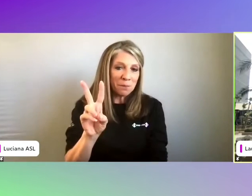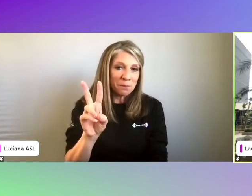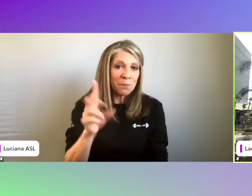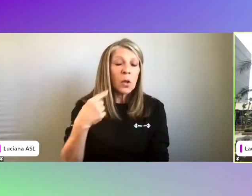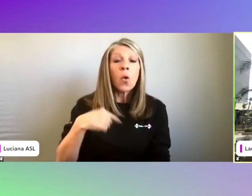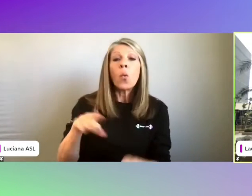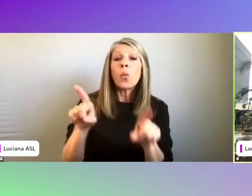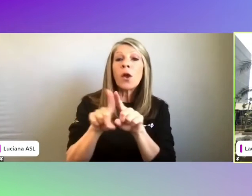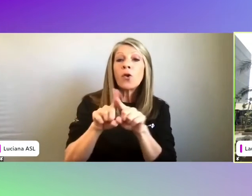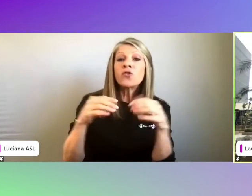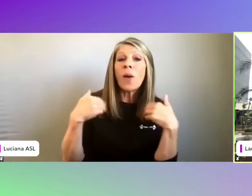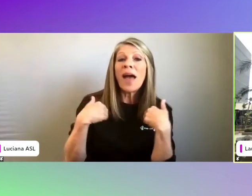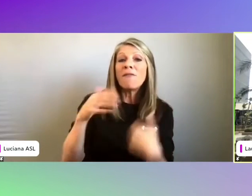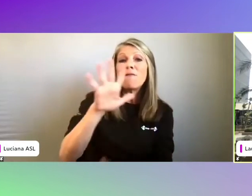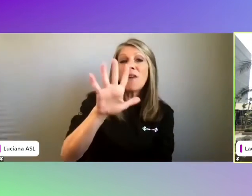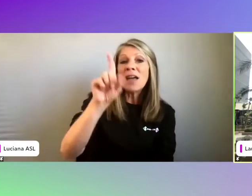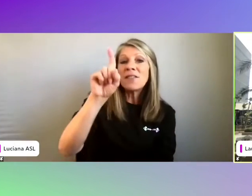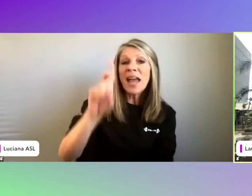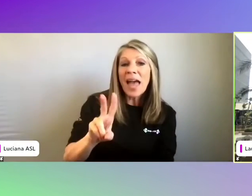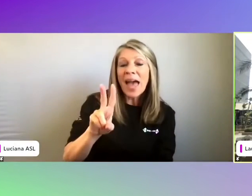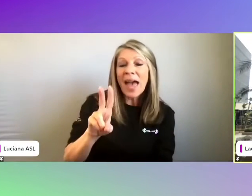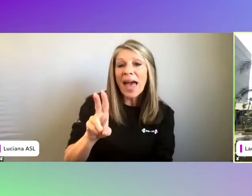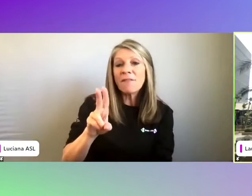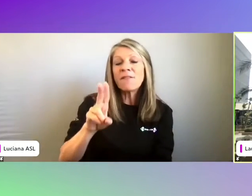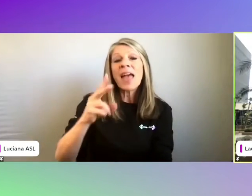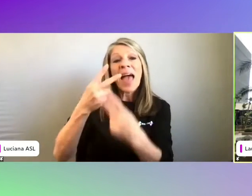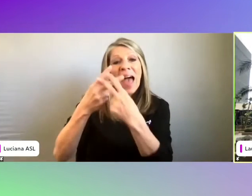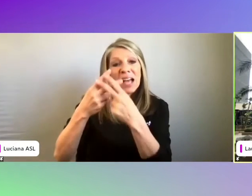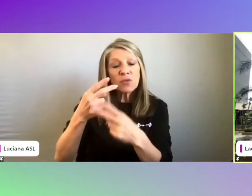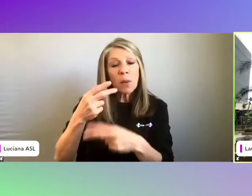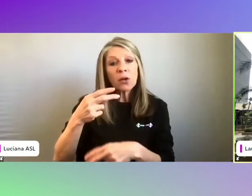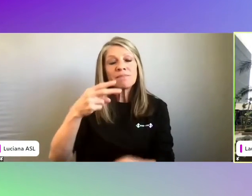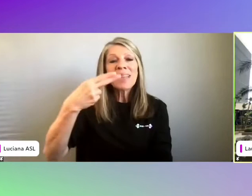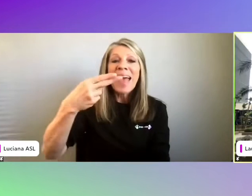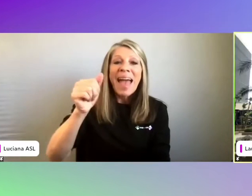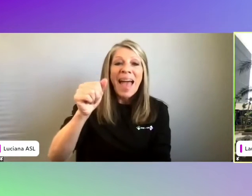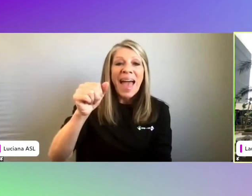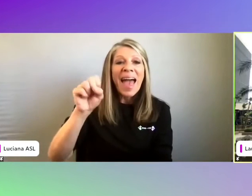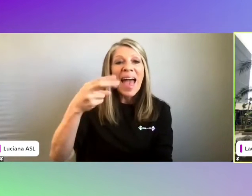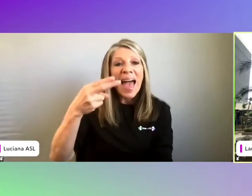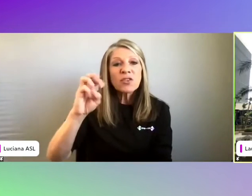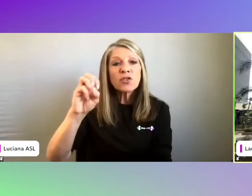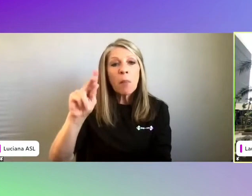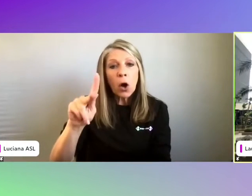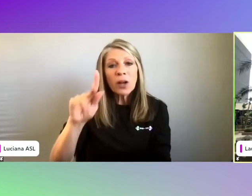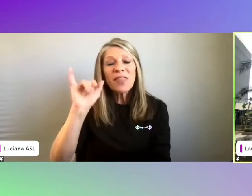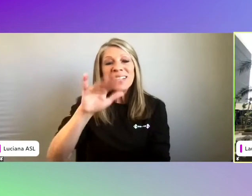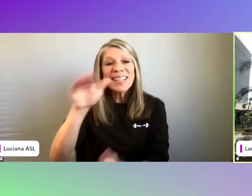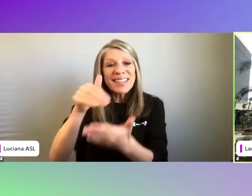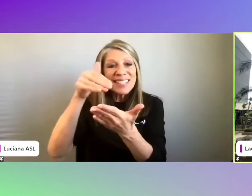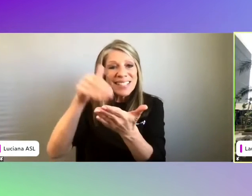first touch of the tactile symbol combo, and it also indicates there's something connected to the V. We also